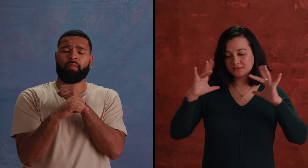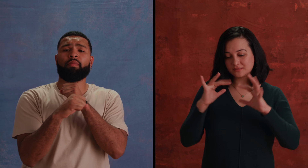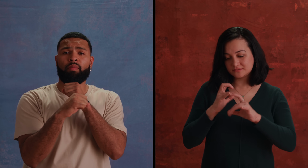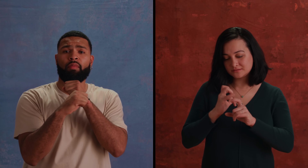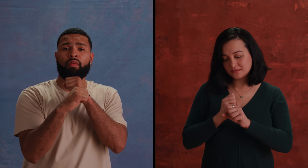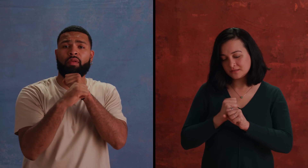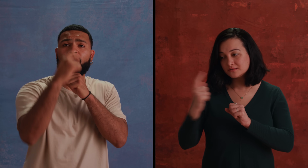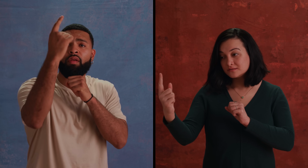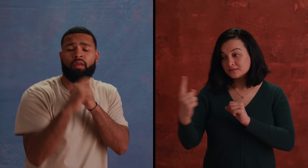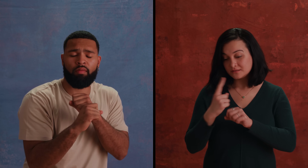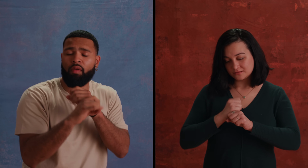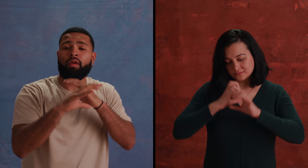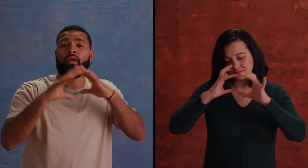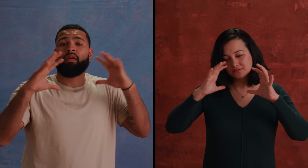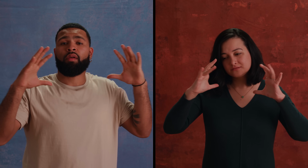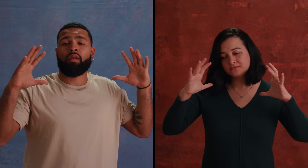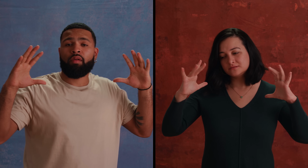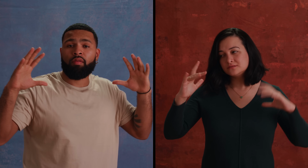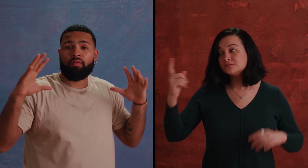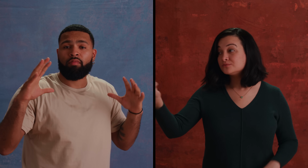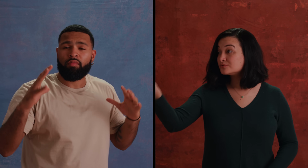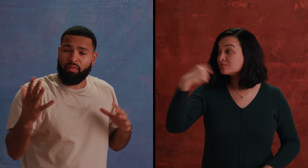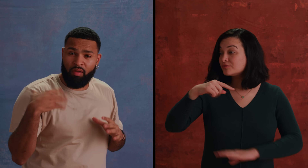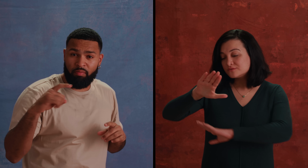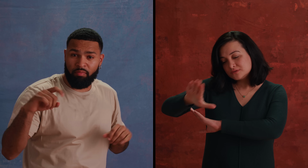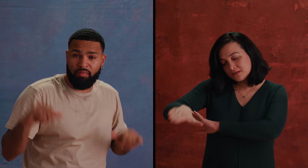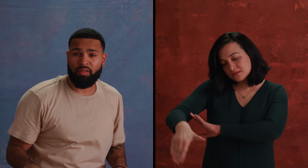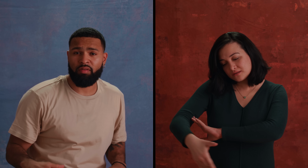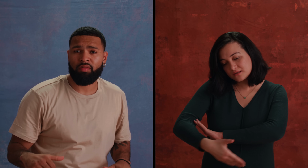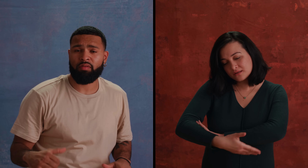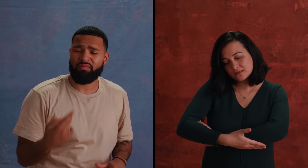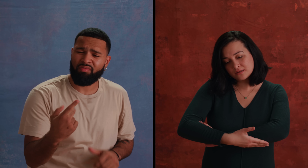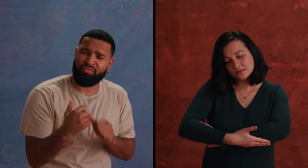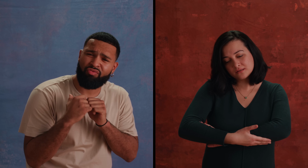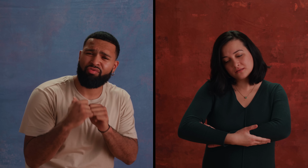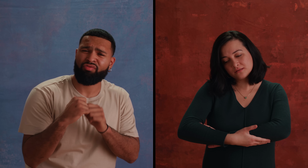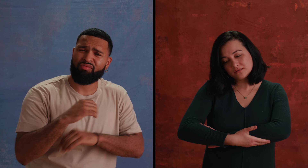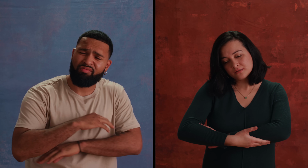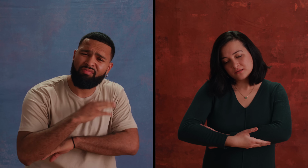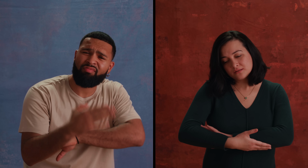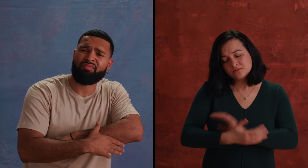but if the world was ending you'd come over right? you'd come over and you'd stay the night